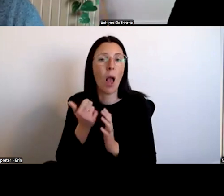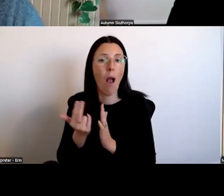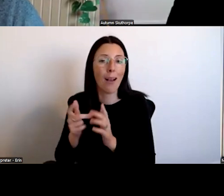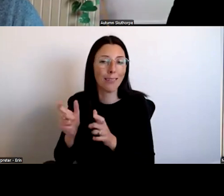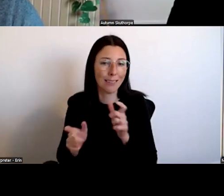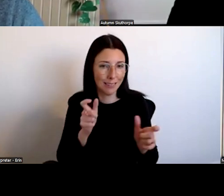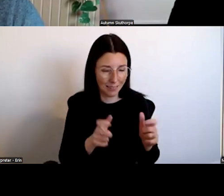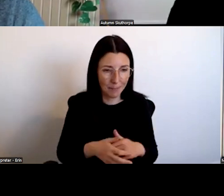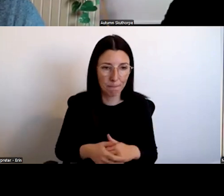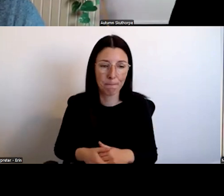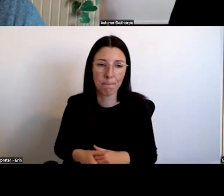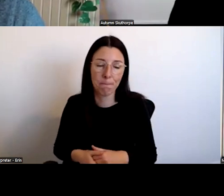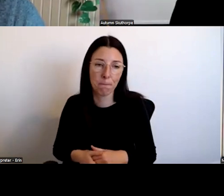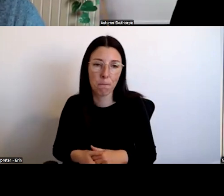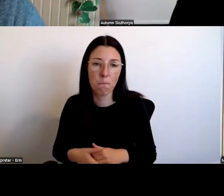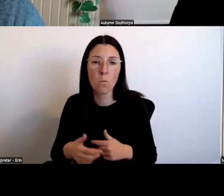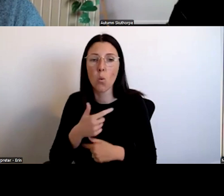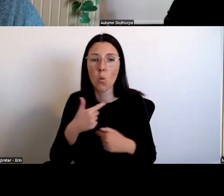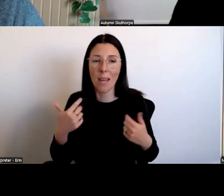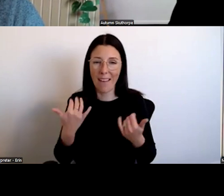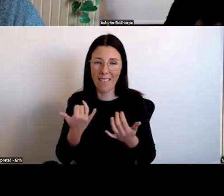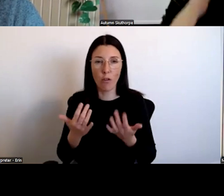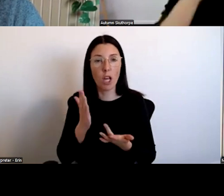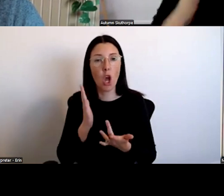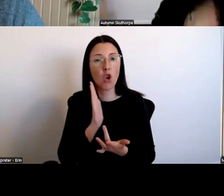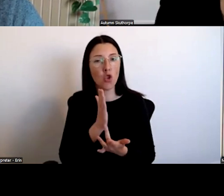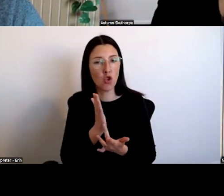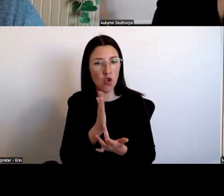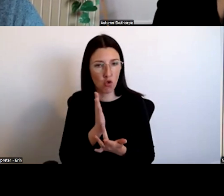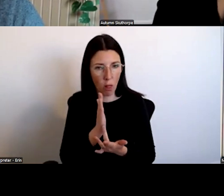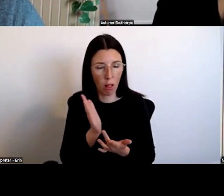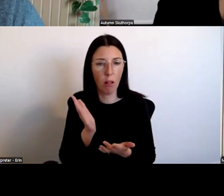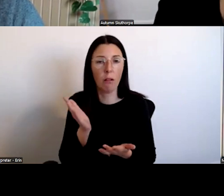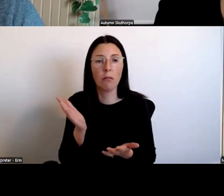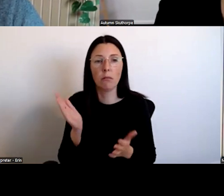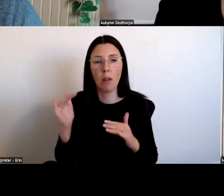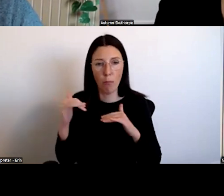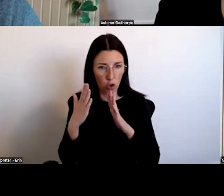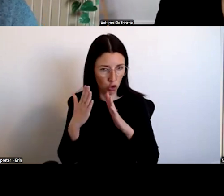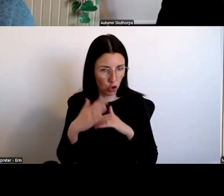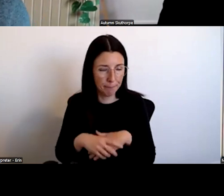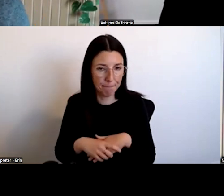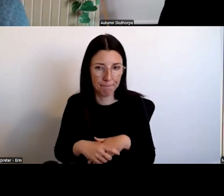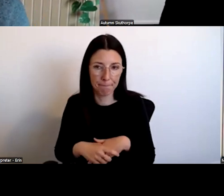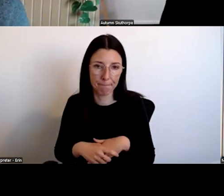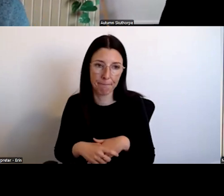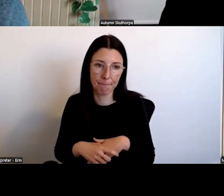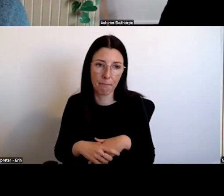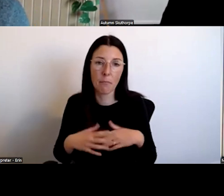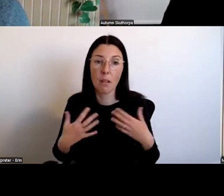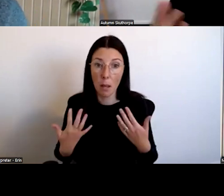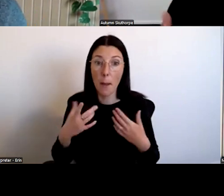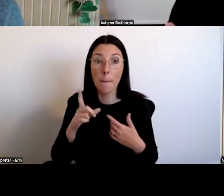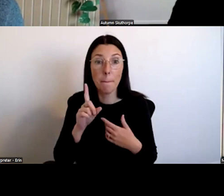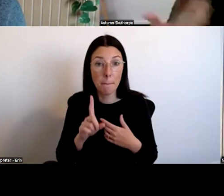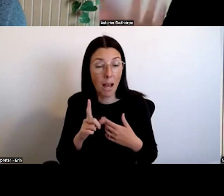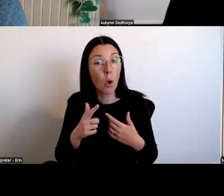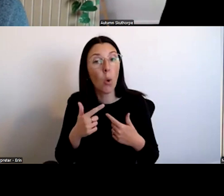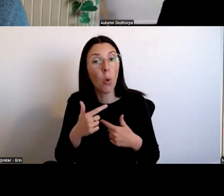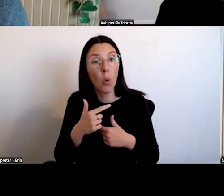We have a very neutral approach to that. But definitely obviously we are state and